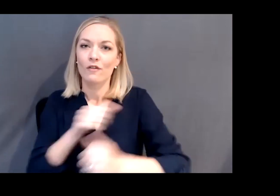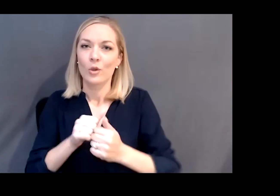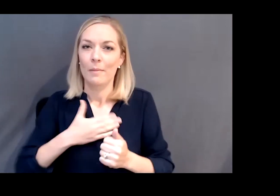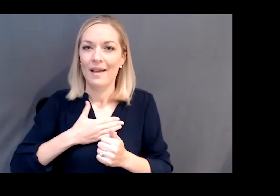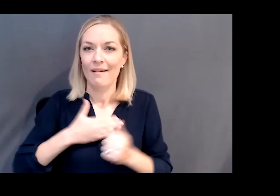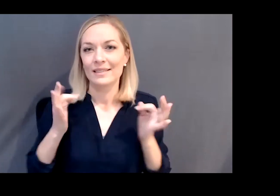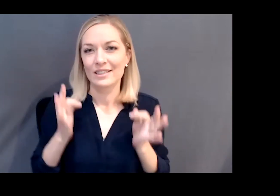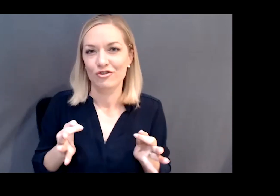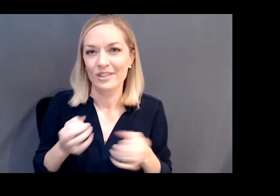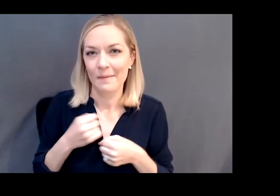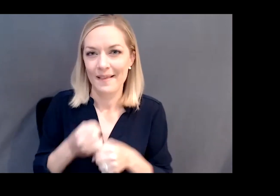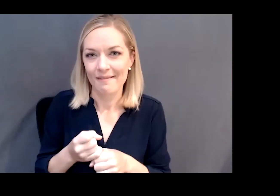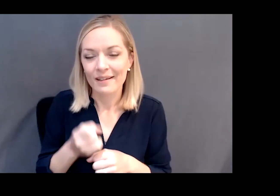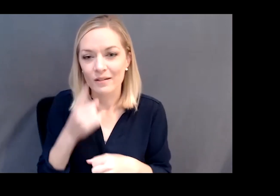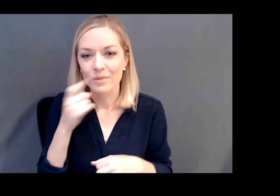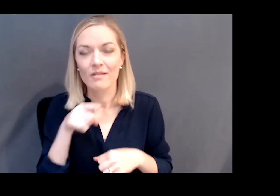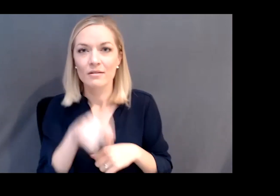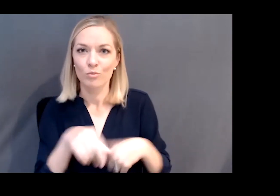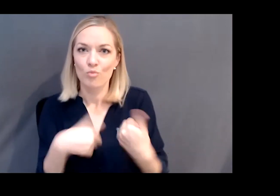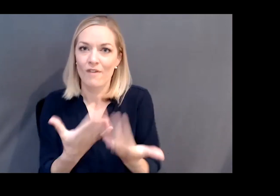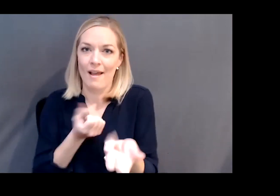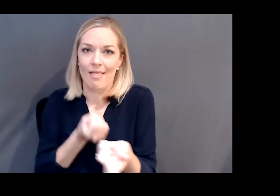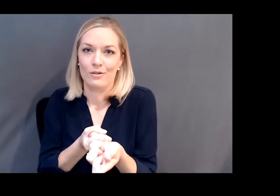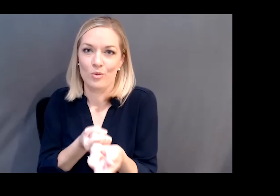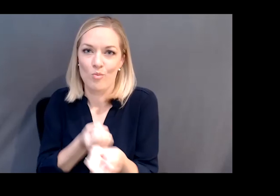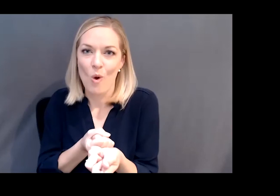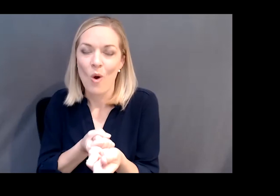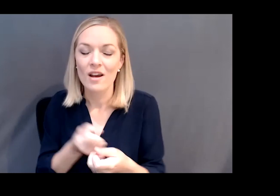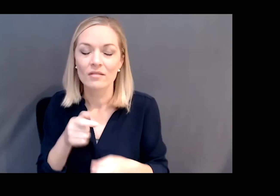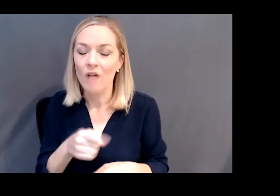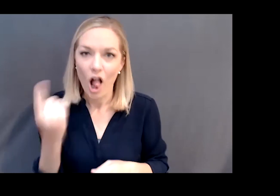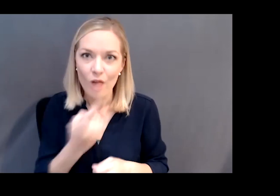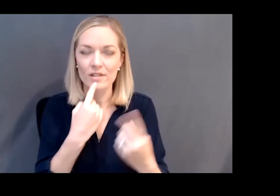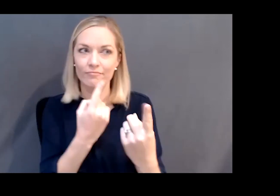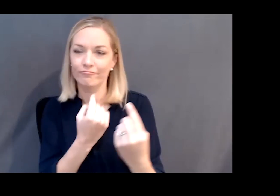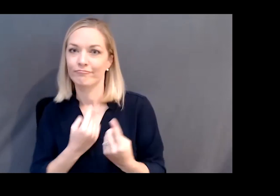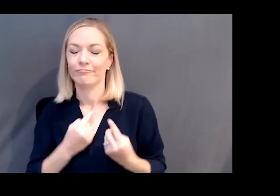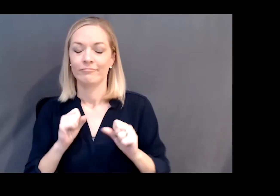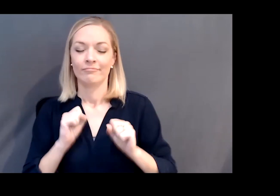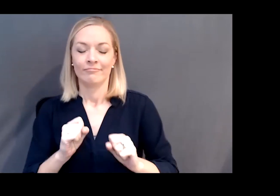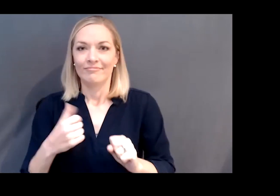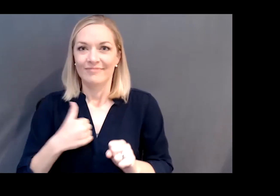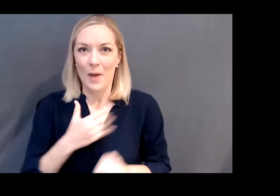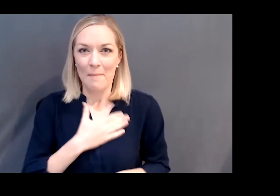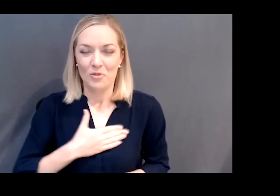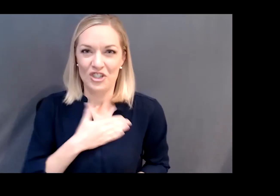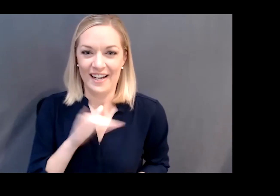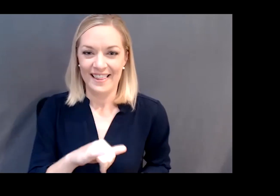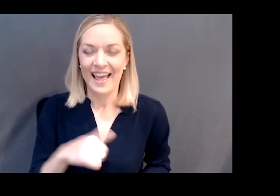decision-making. It was so nice to have the support from such a responsive team so that I didn’t feel